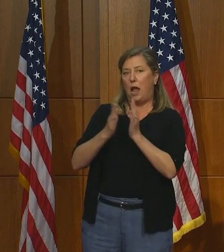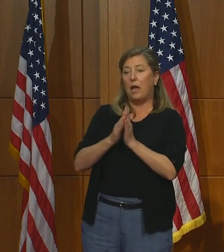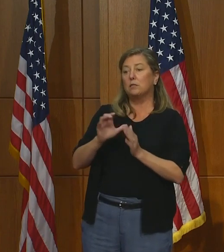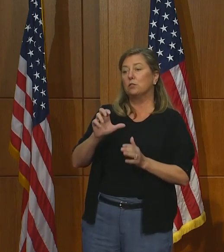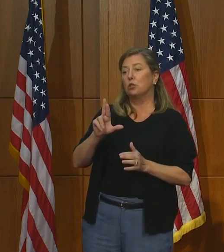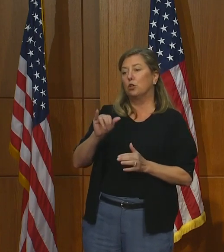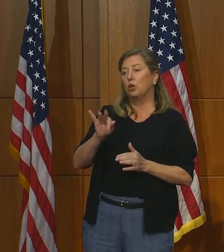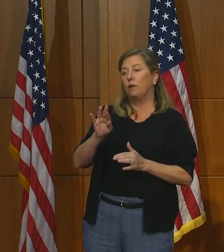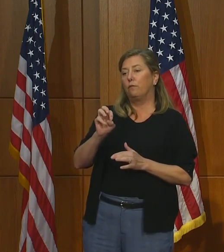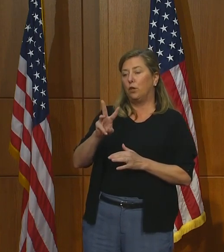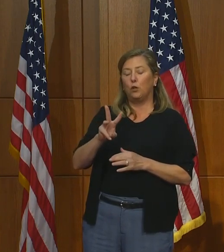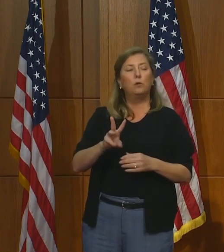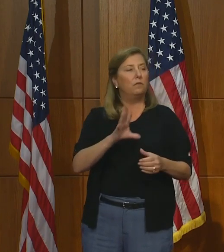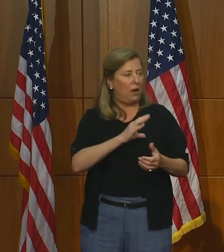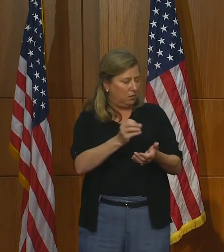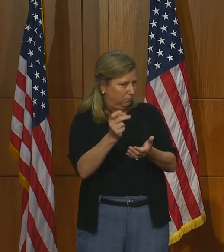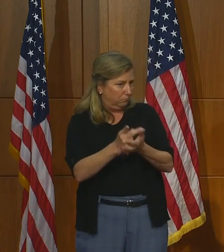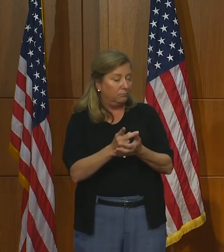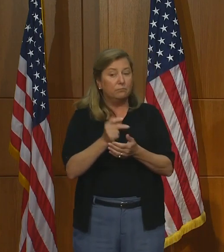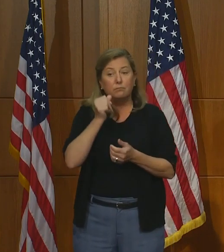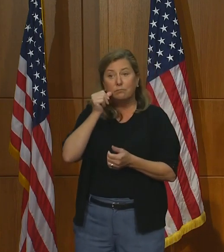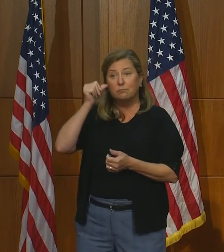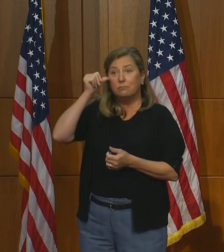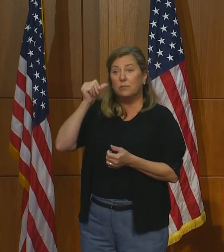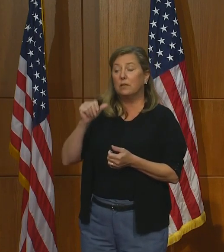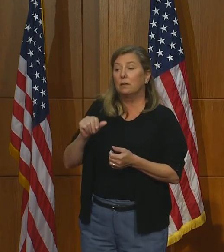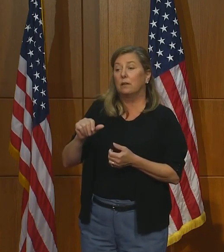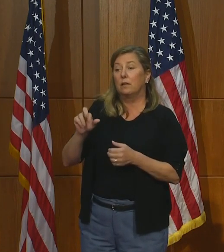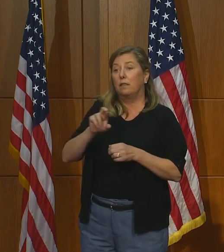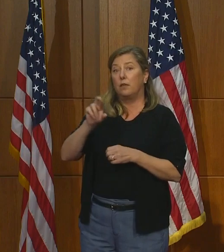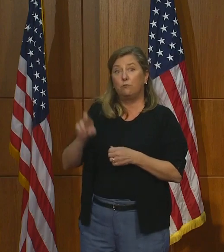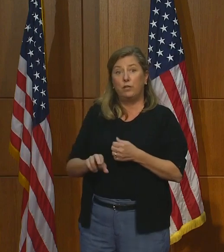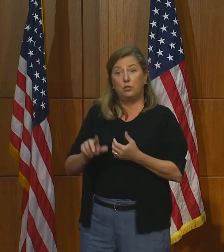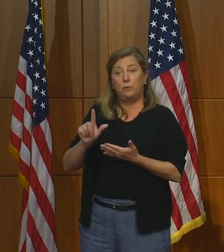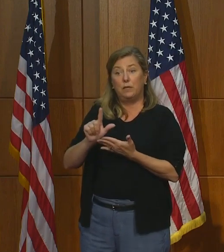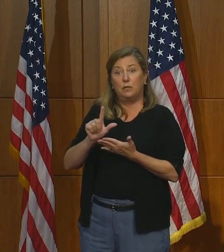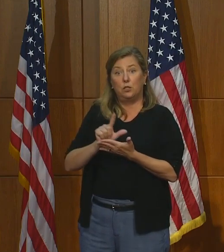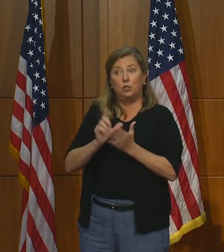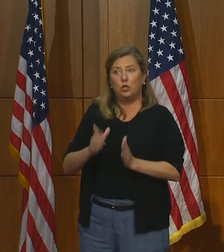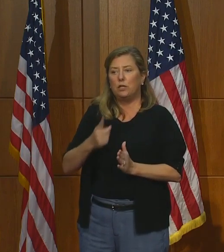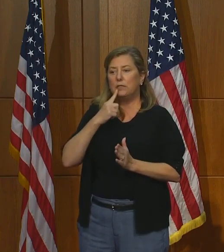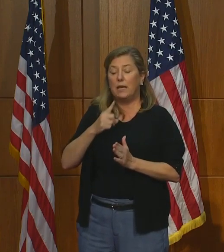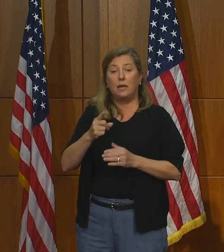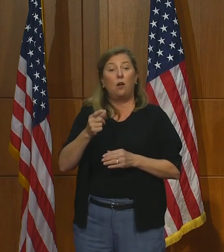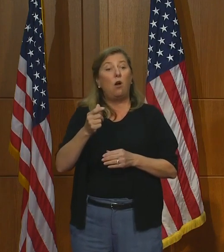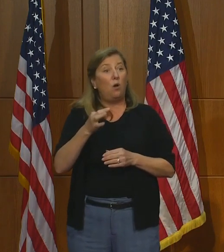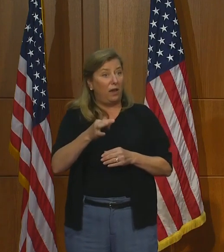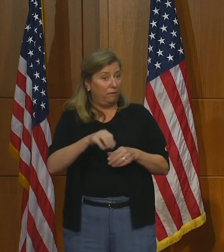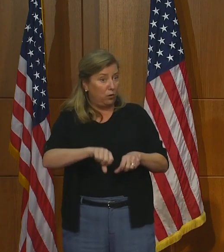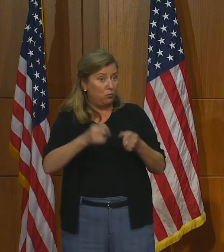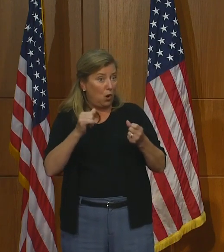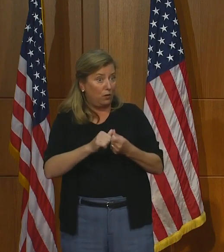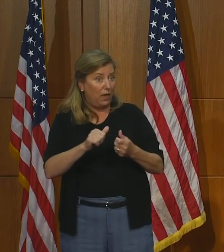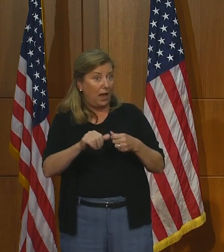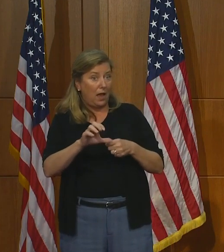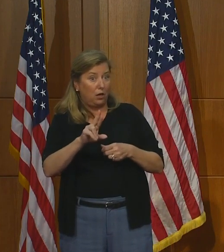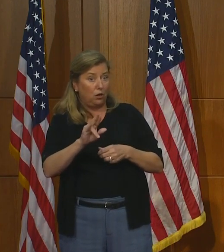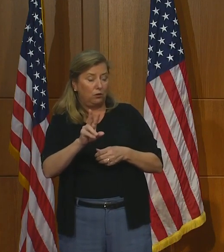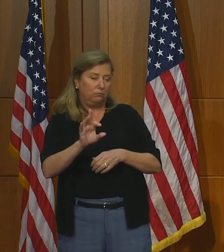RICHMOND ASKING FOR. RAPID THE CURFEW AND THEN ACTIVATED WITHIN HEALTH ATTORNEY CAME OUT AND SAID HE'S GOING TO LEAVE